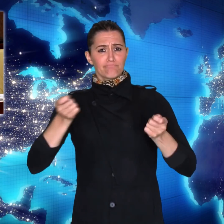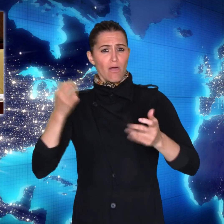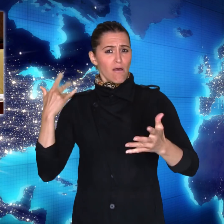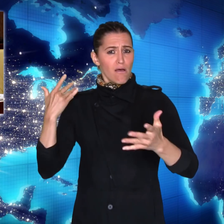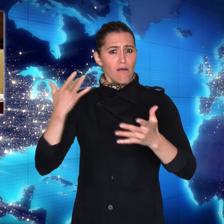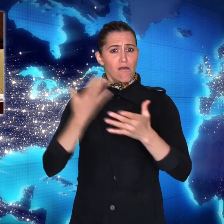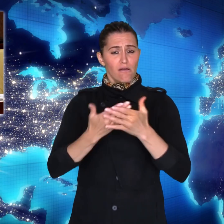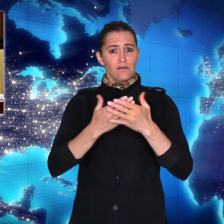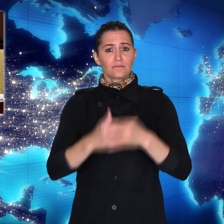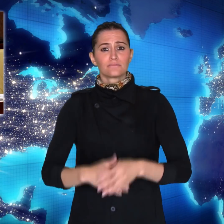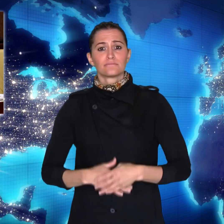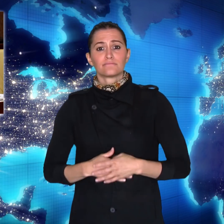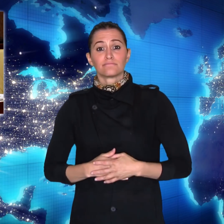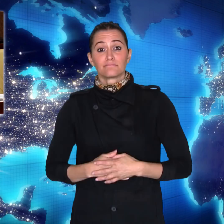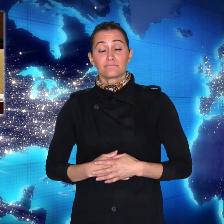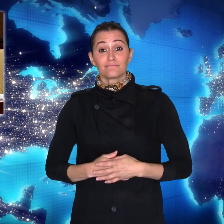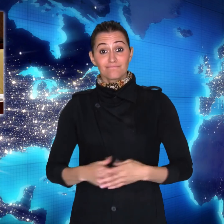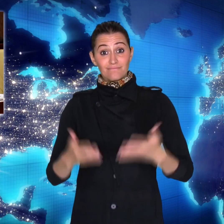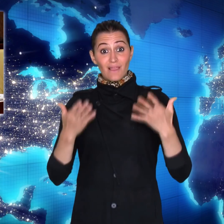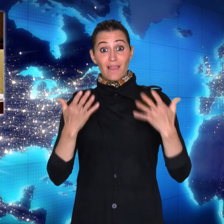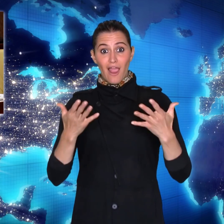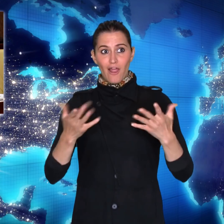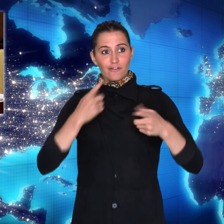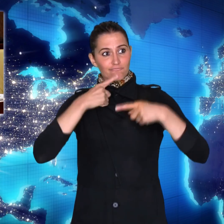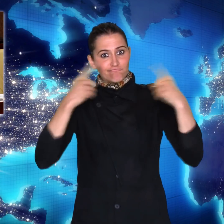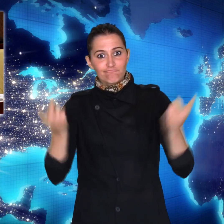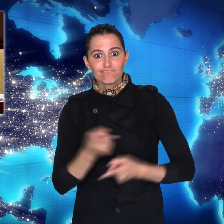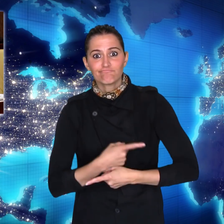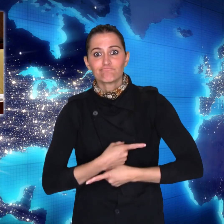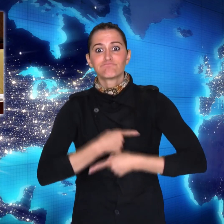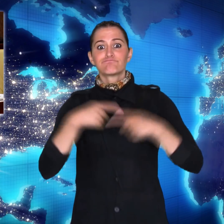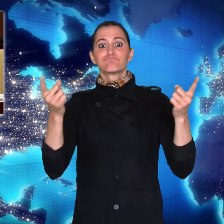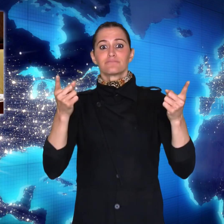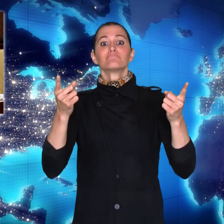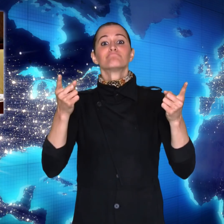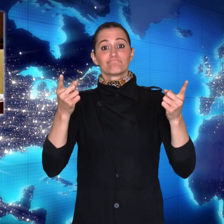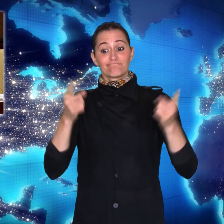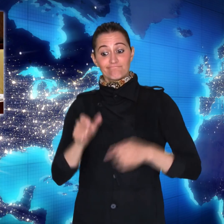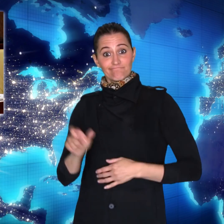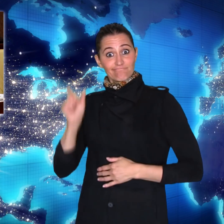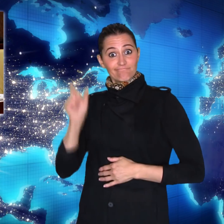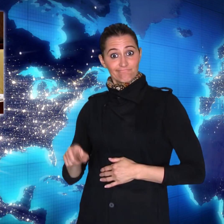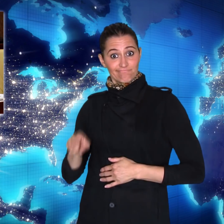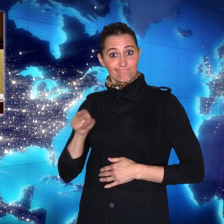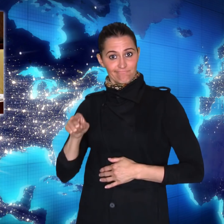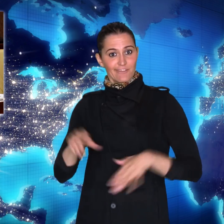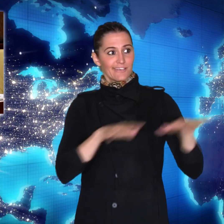trust in Diaz-Canel replacing him.